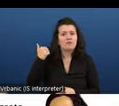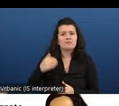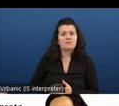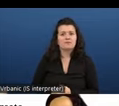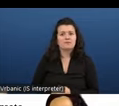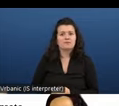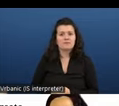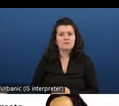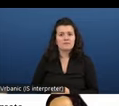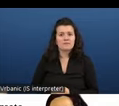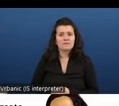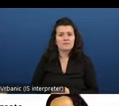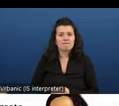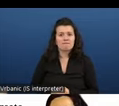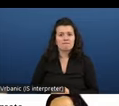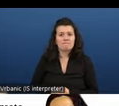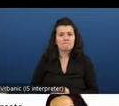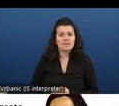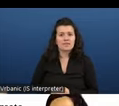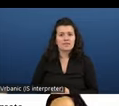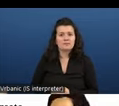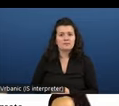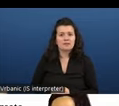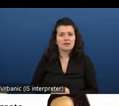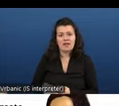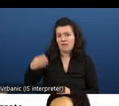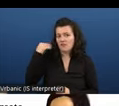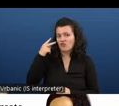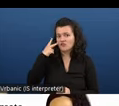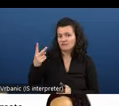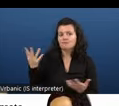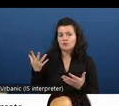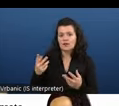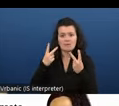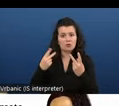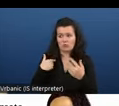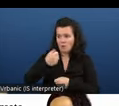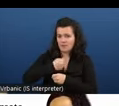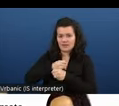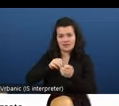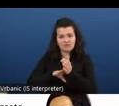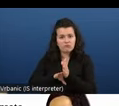imperative. And for the sake of business, or thriving business and having a diverse